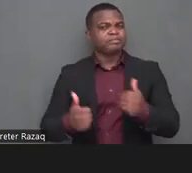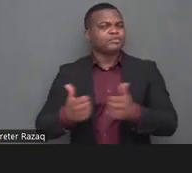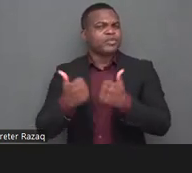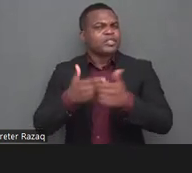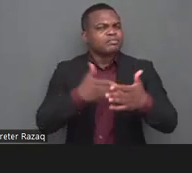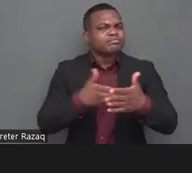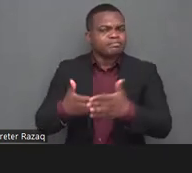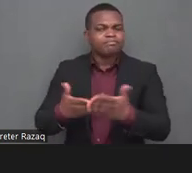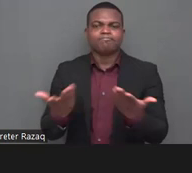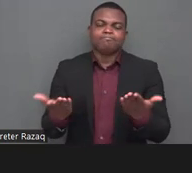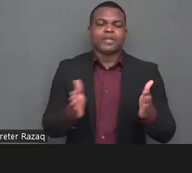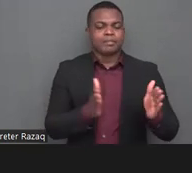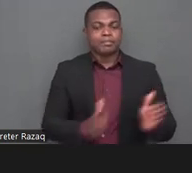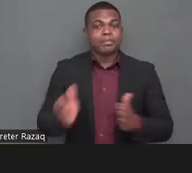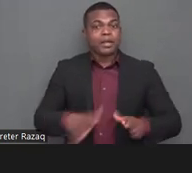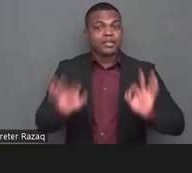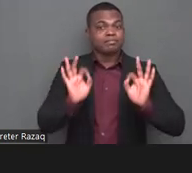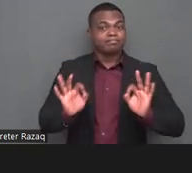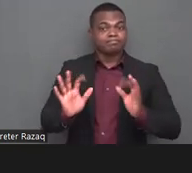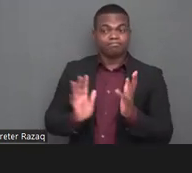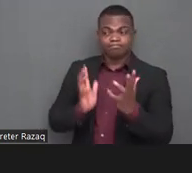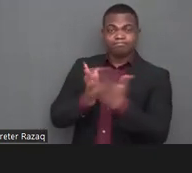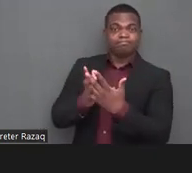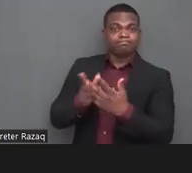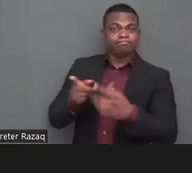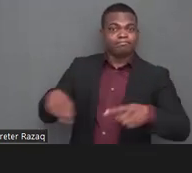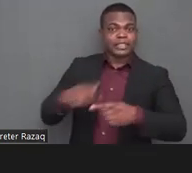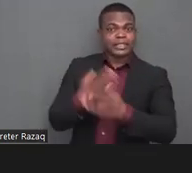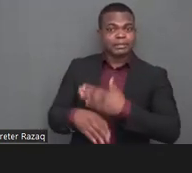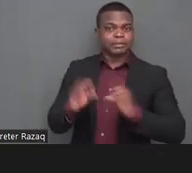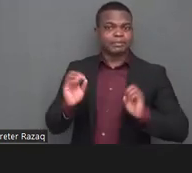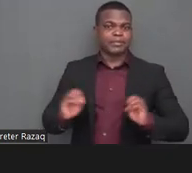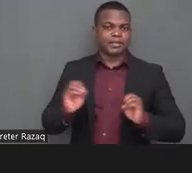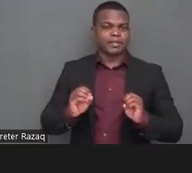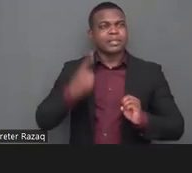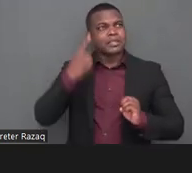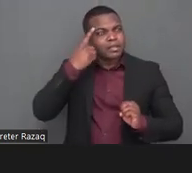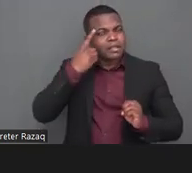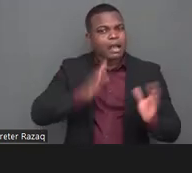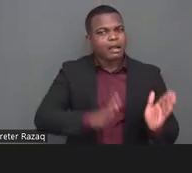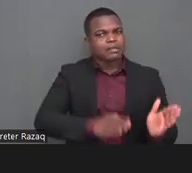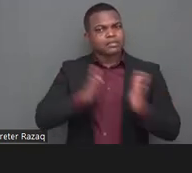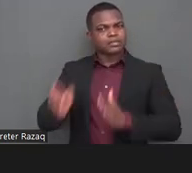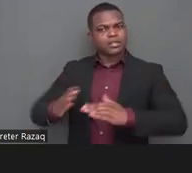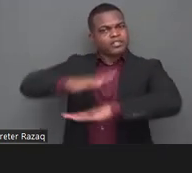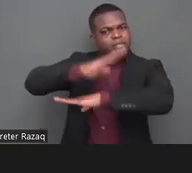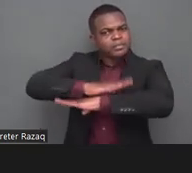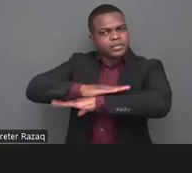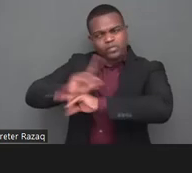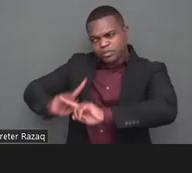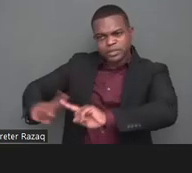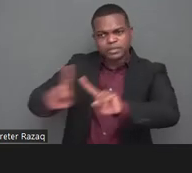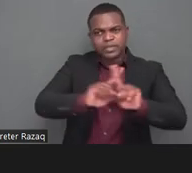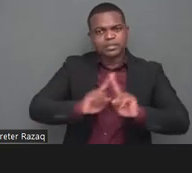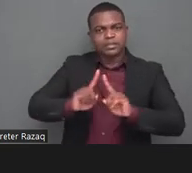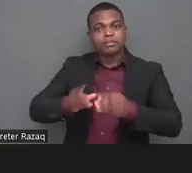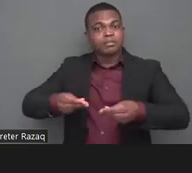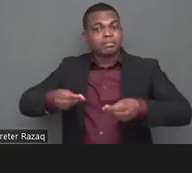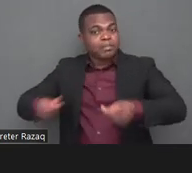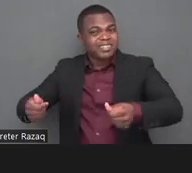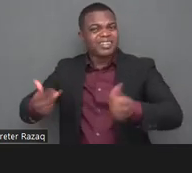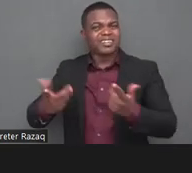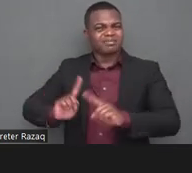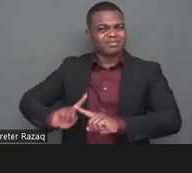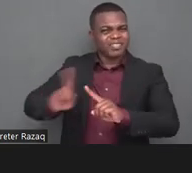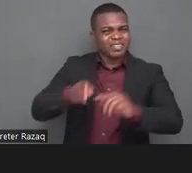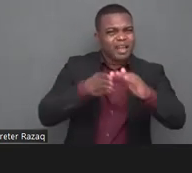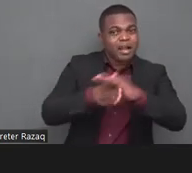methods no access to technology technology and devices poor poor connection to wi-fi and often